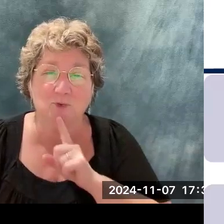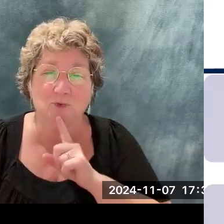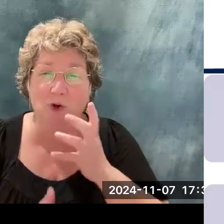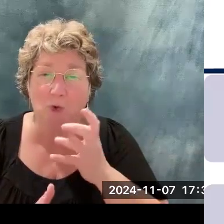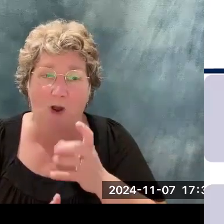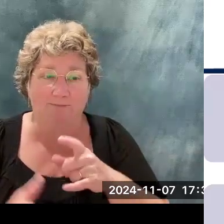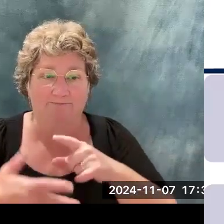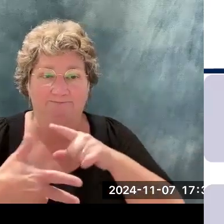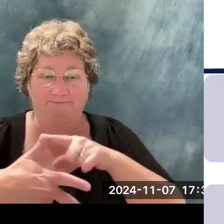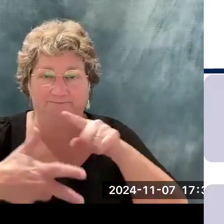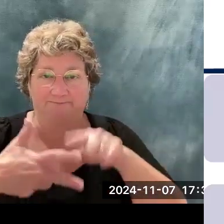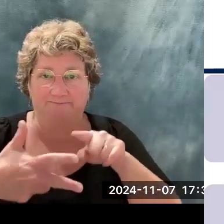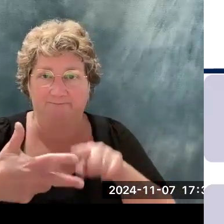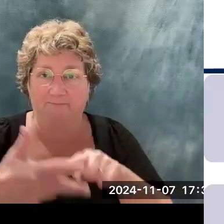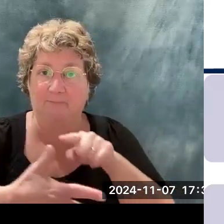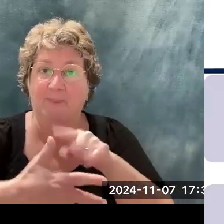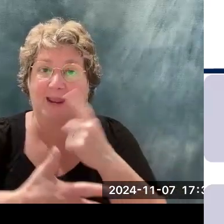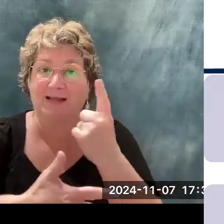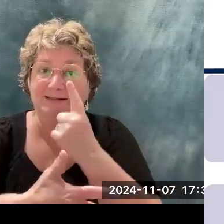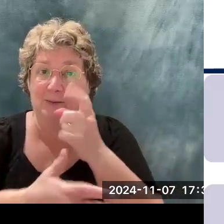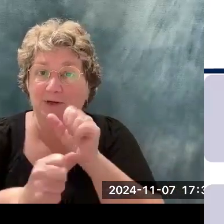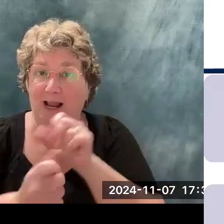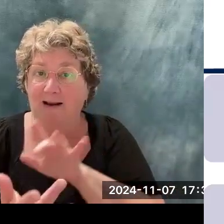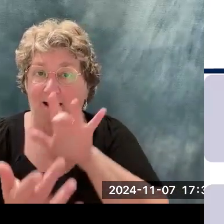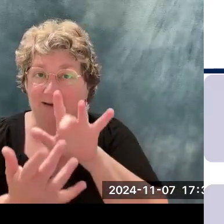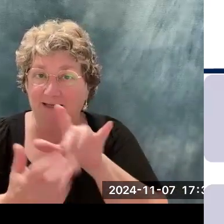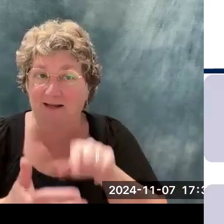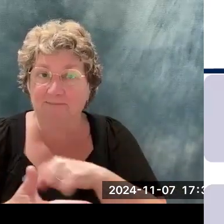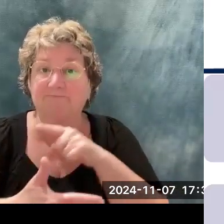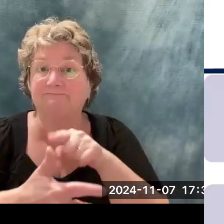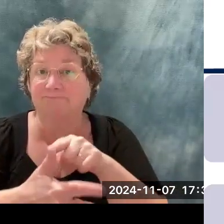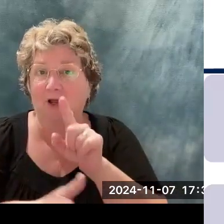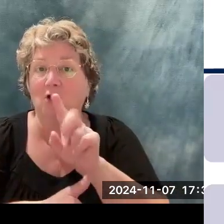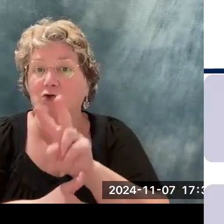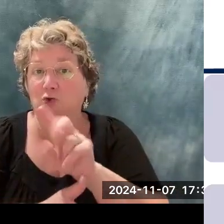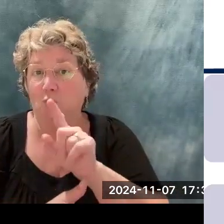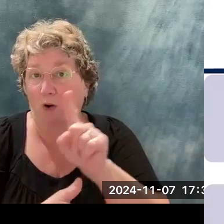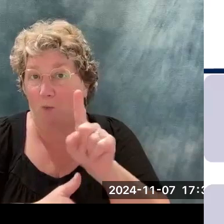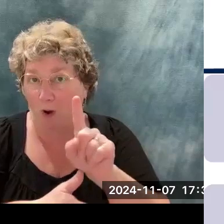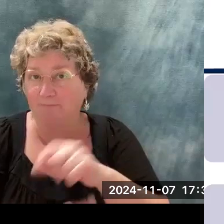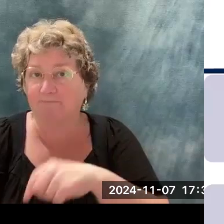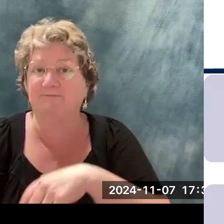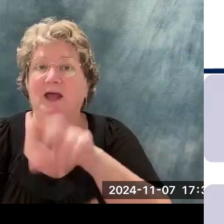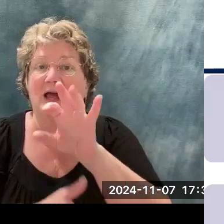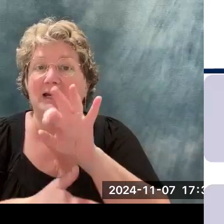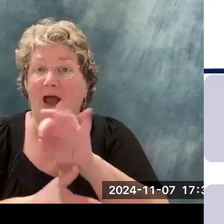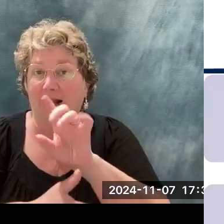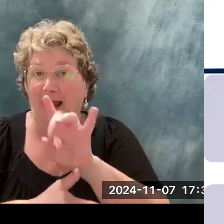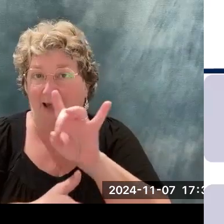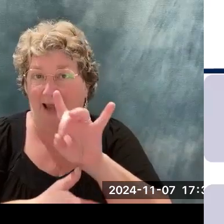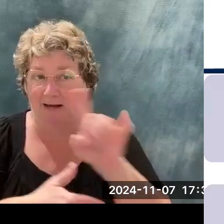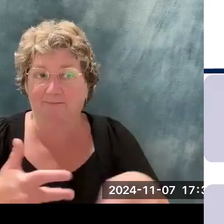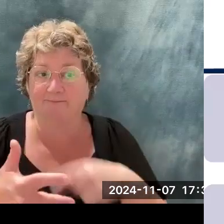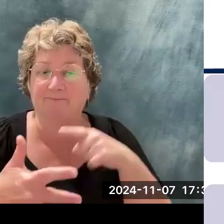Our someone to contact, as we've talked about before, is 211 and 988. Our someone to respond is our Morrible Crisis